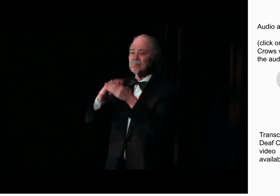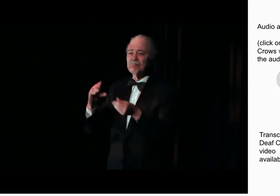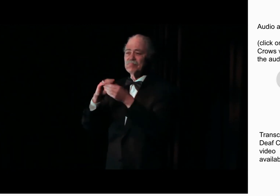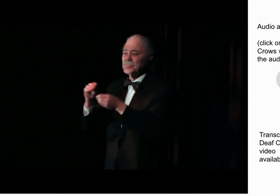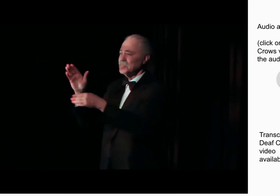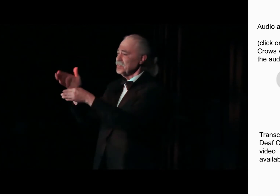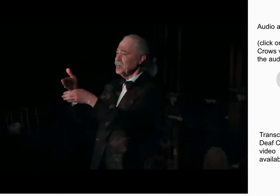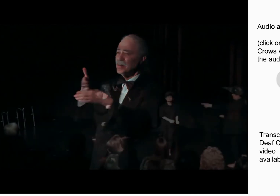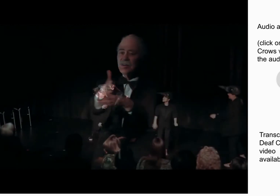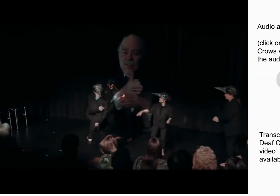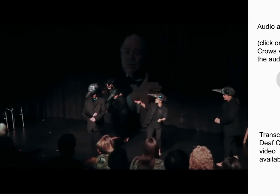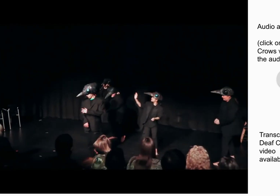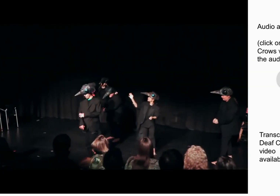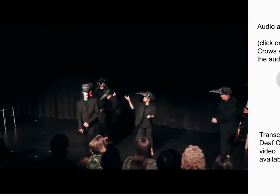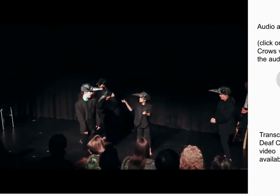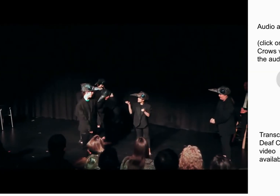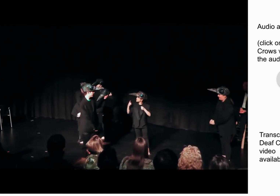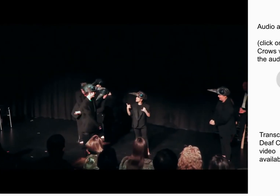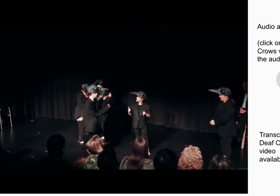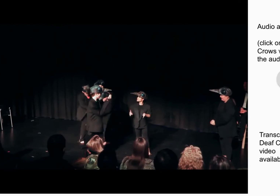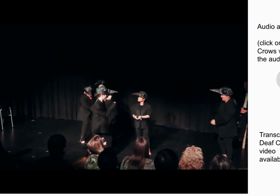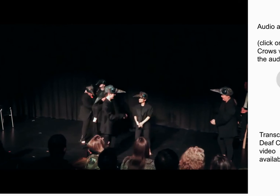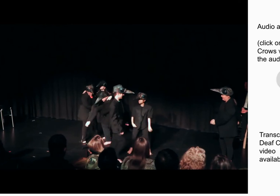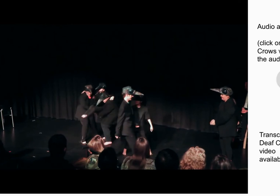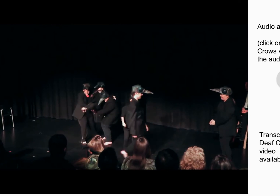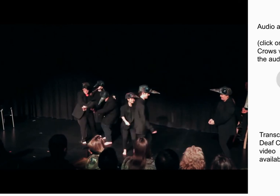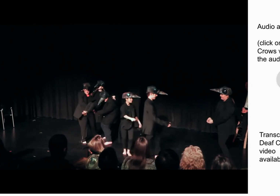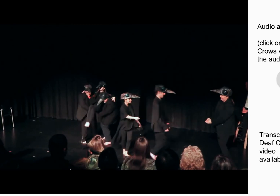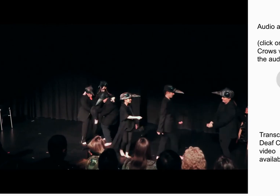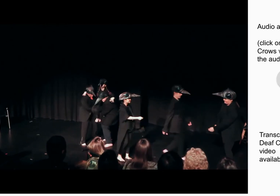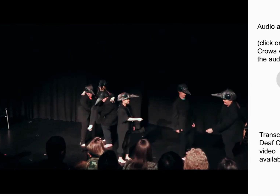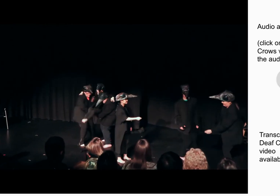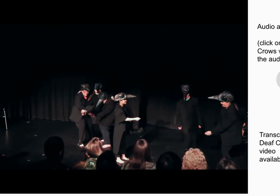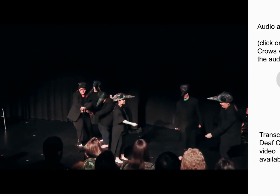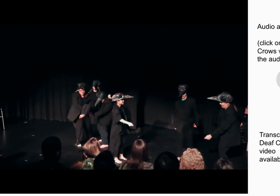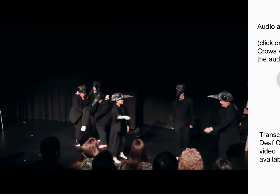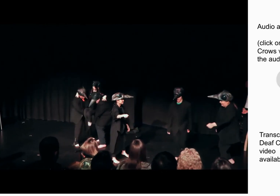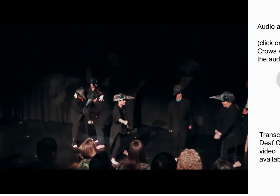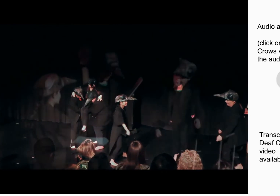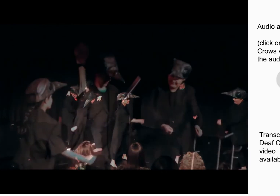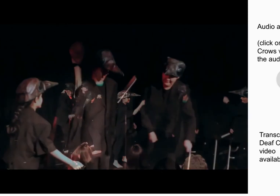to play bird games . . . and to share bird lore with each other.